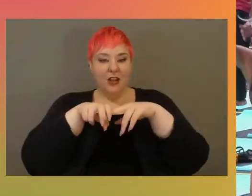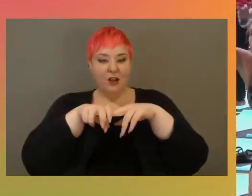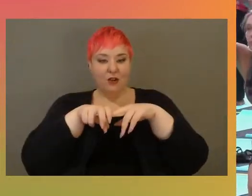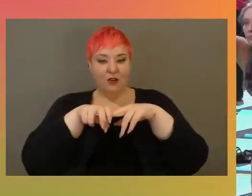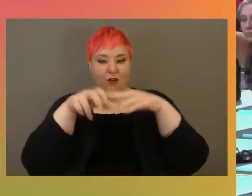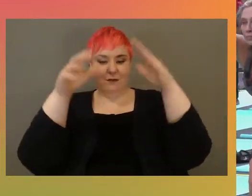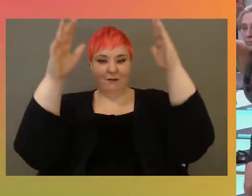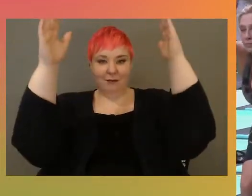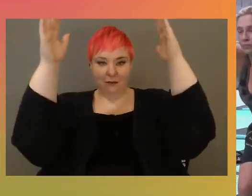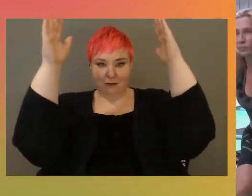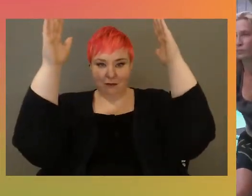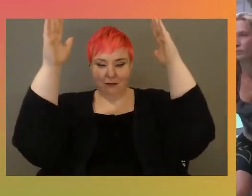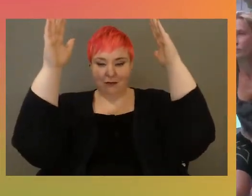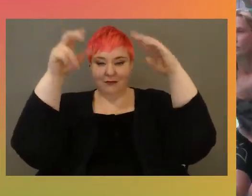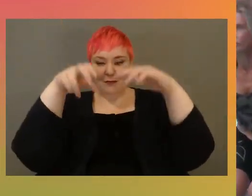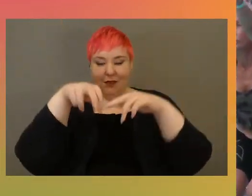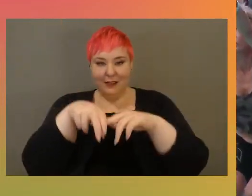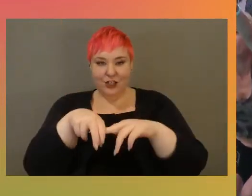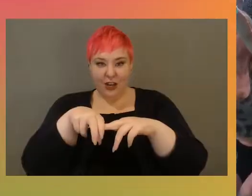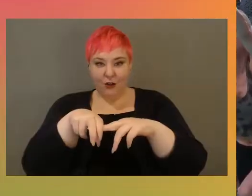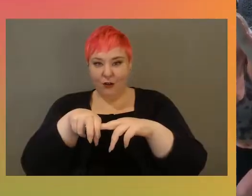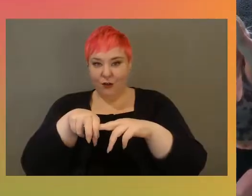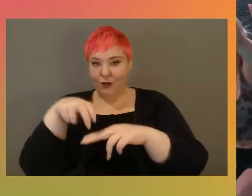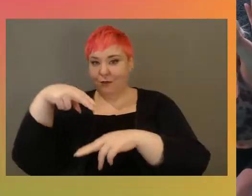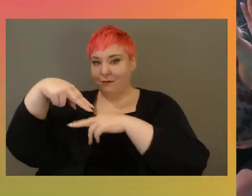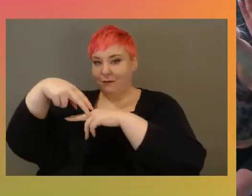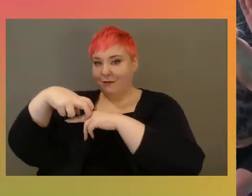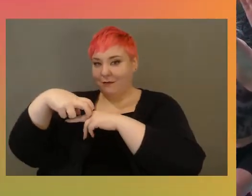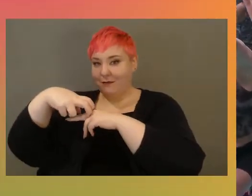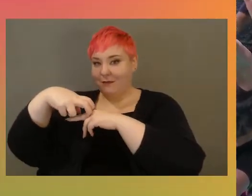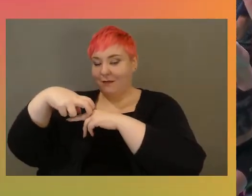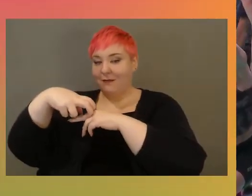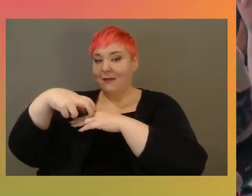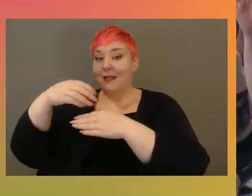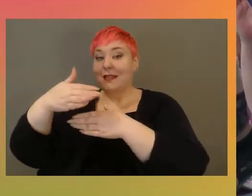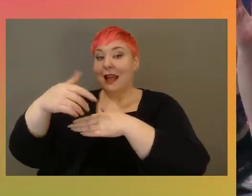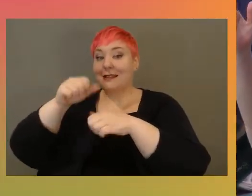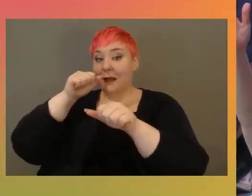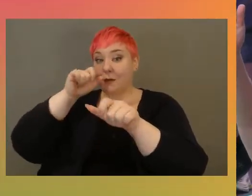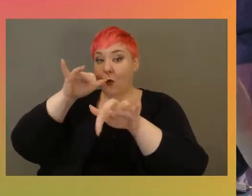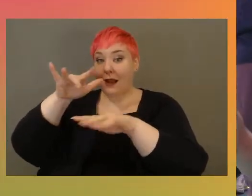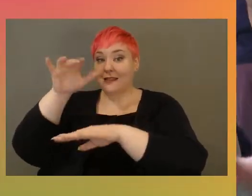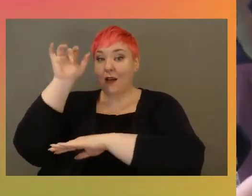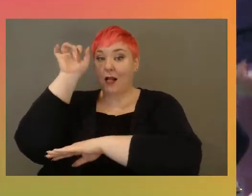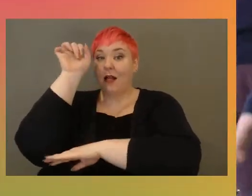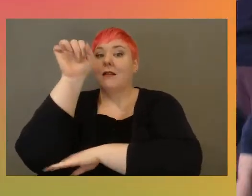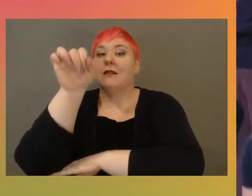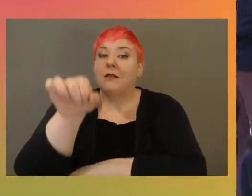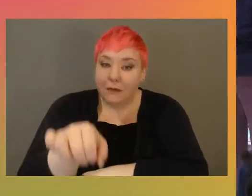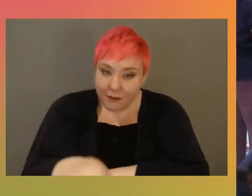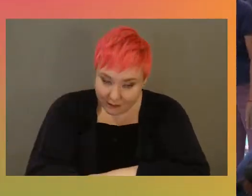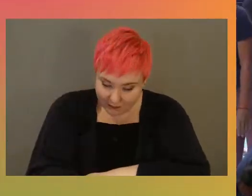THE NEXT TIME YOU INHALE BEND YOUR KNEES AND LIFT YOUR ARMS